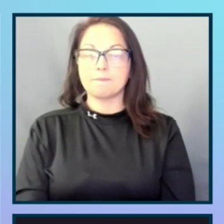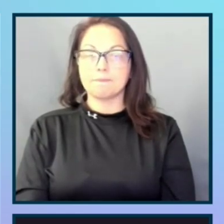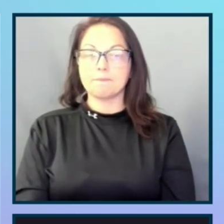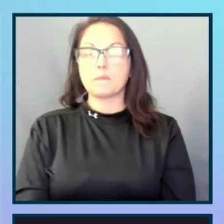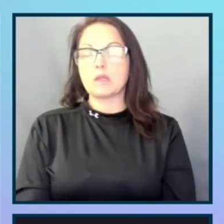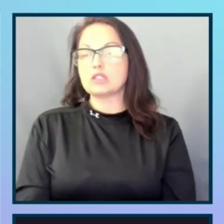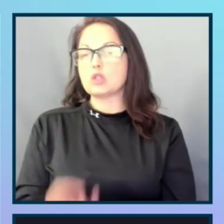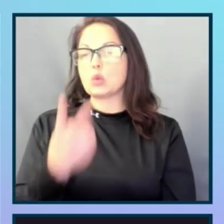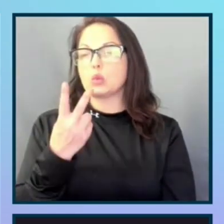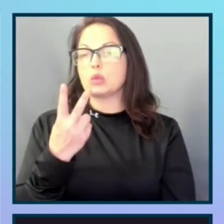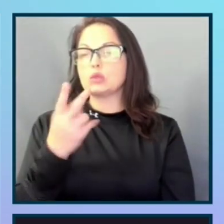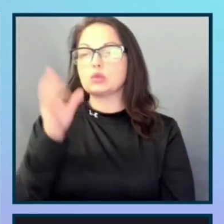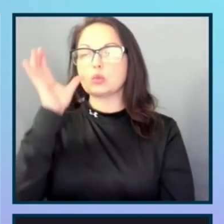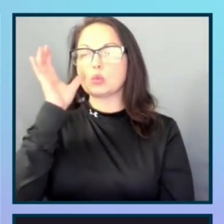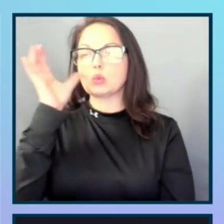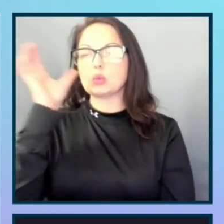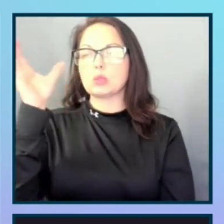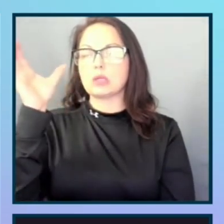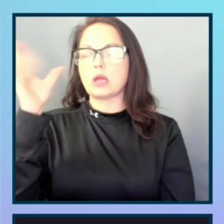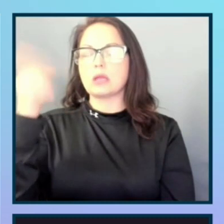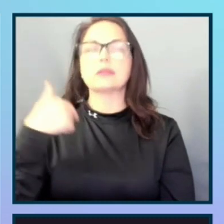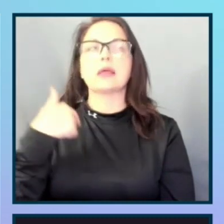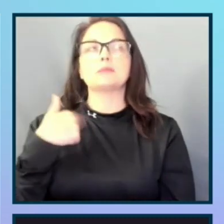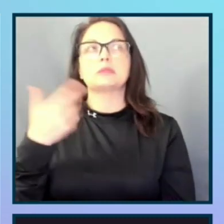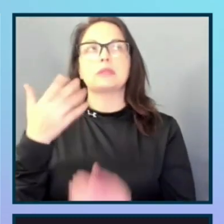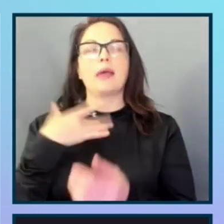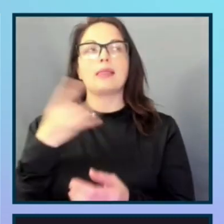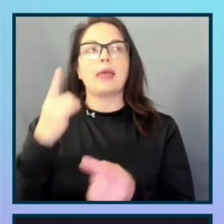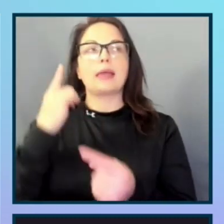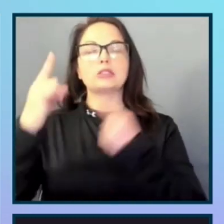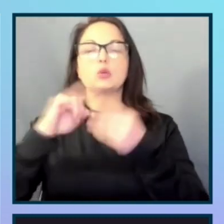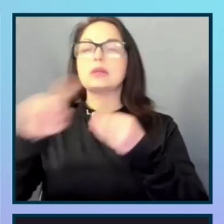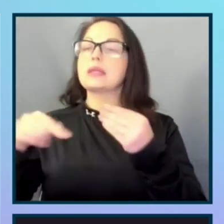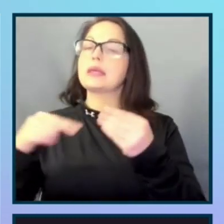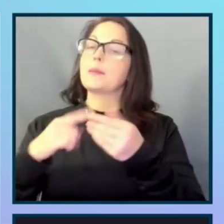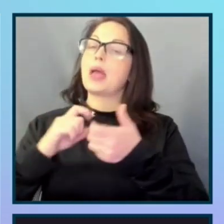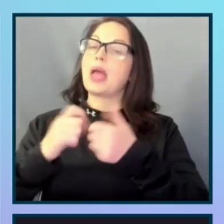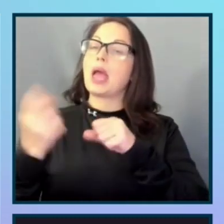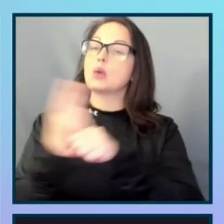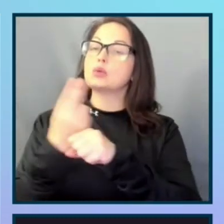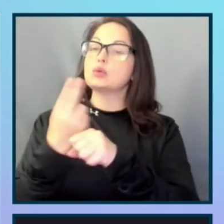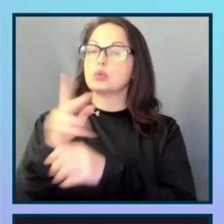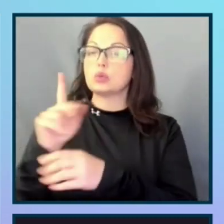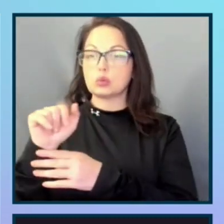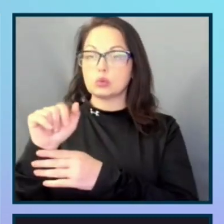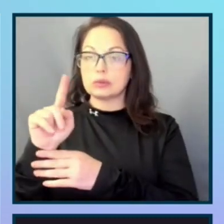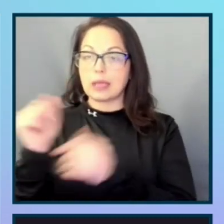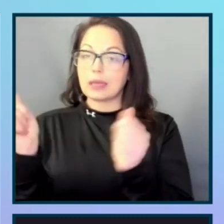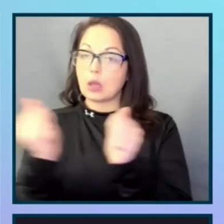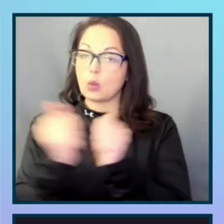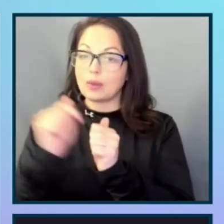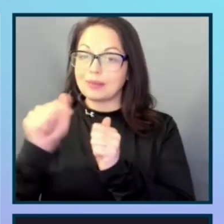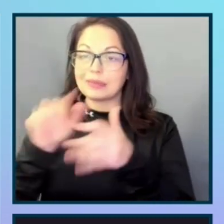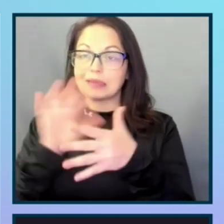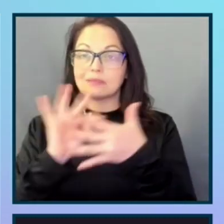which I like to consider when thinking about how we use data to make these choices. What we're thinking about when we're trying to apply